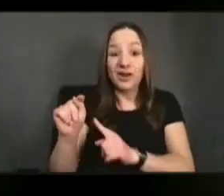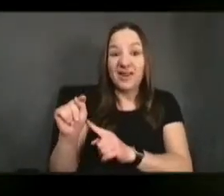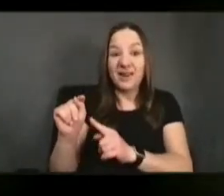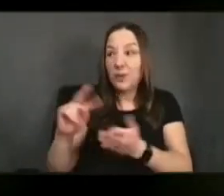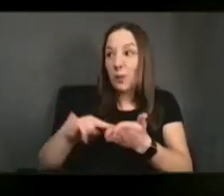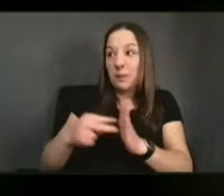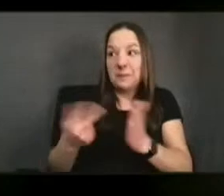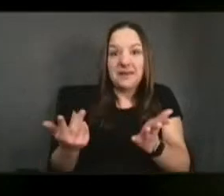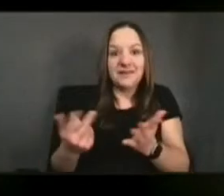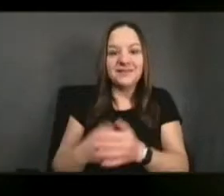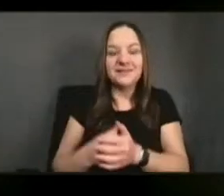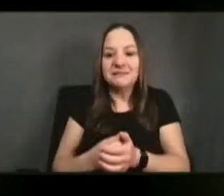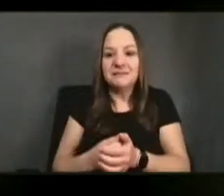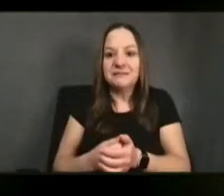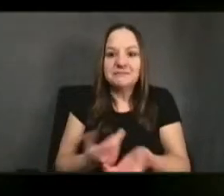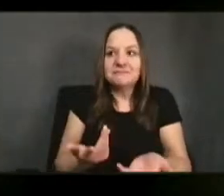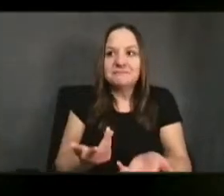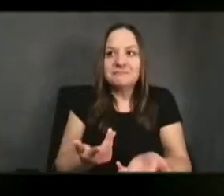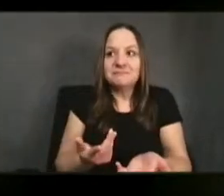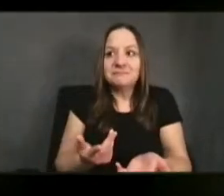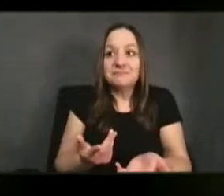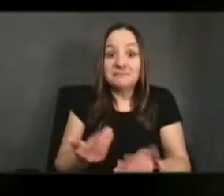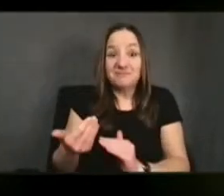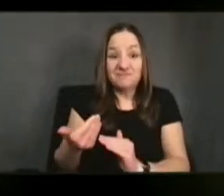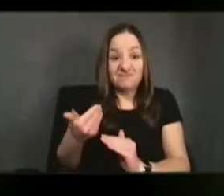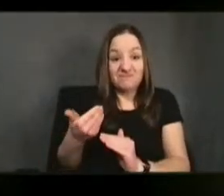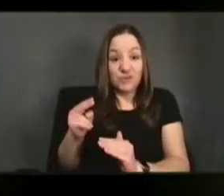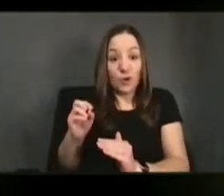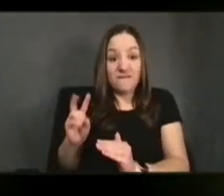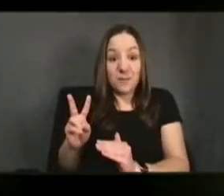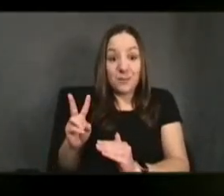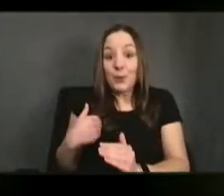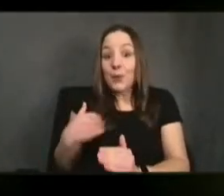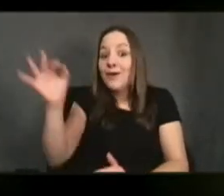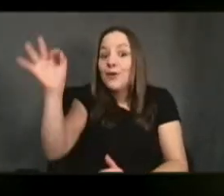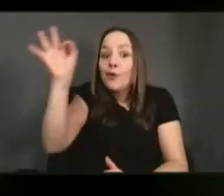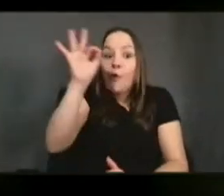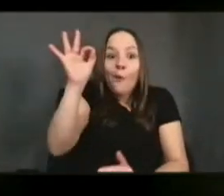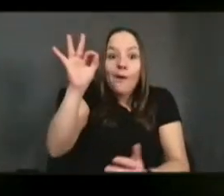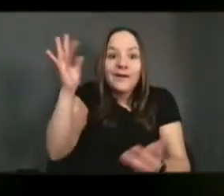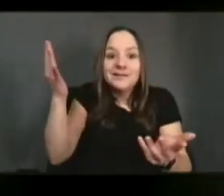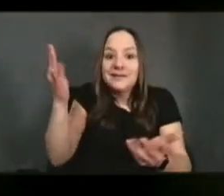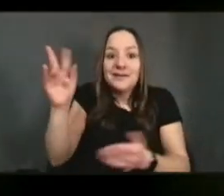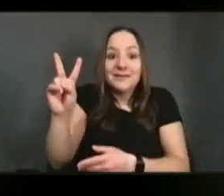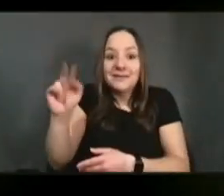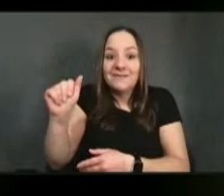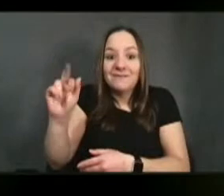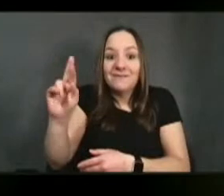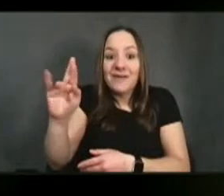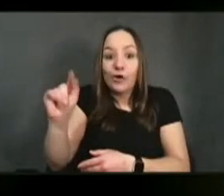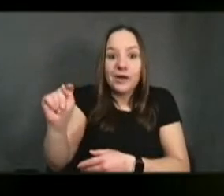variant. What does this mean? And they had no idea what the